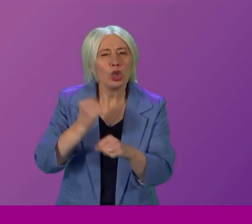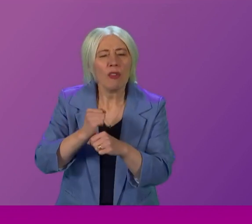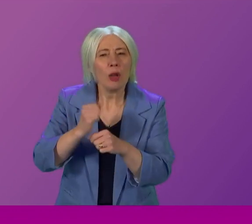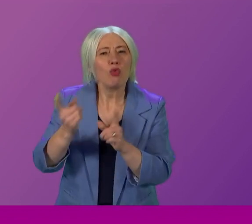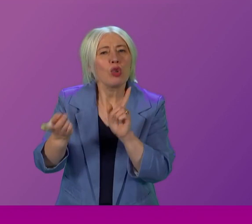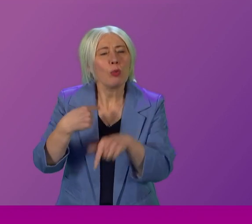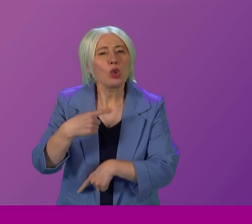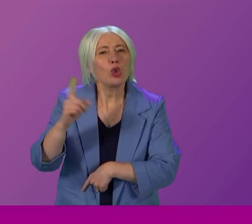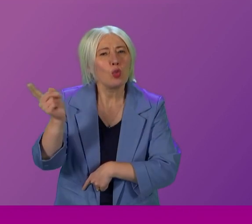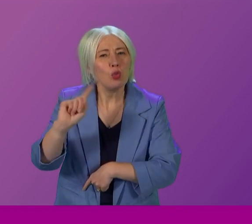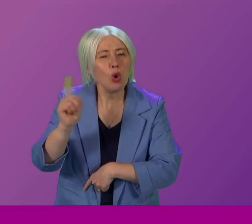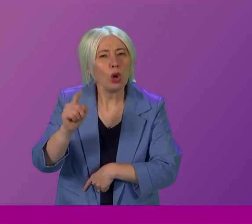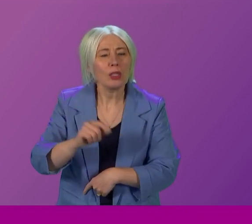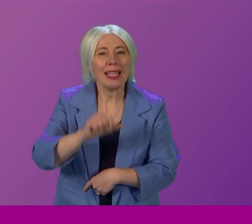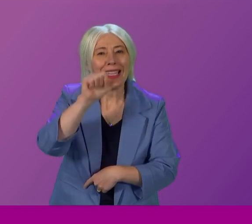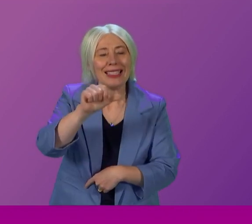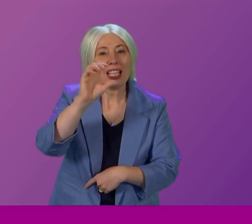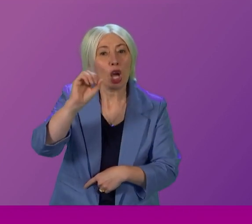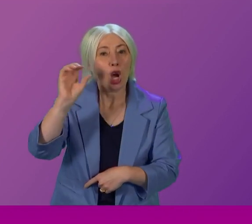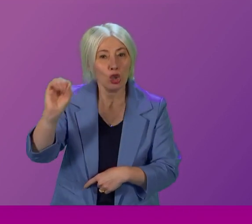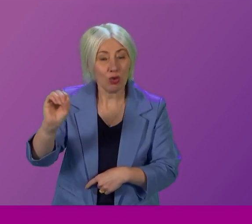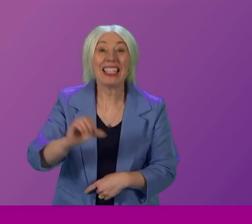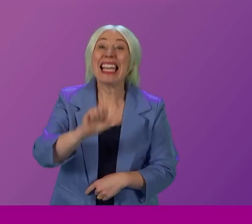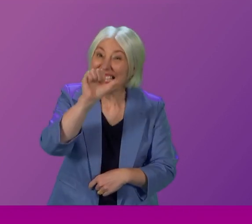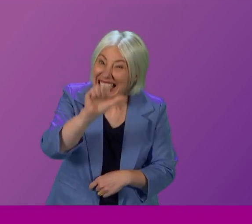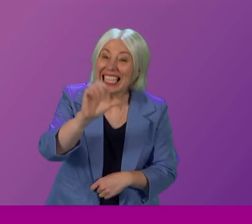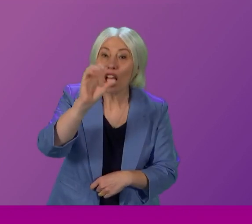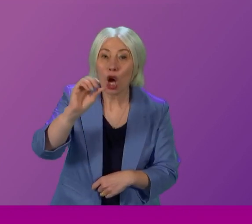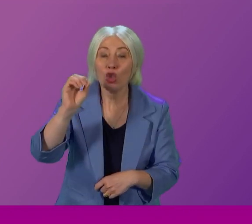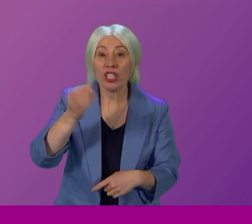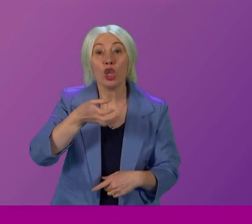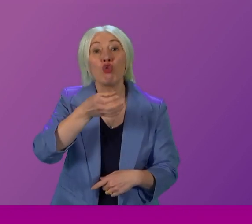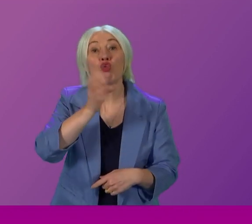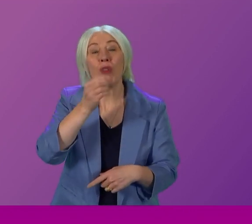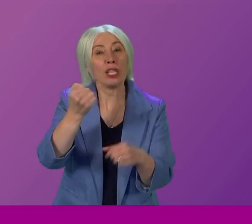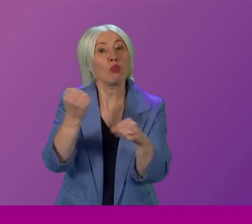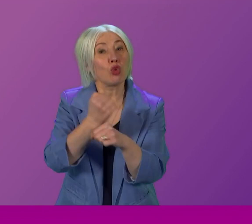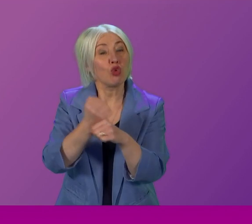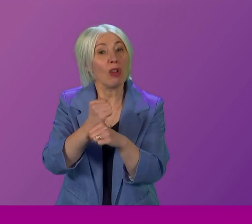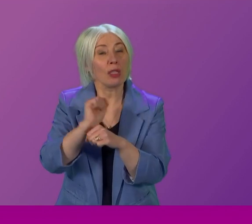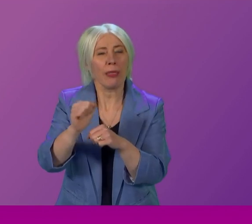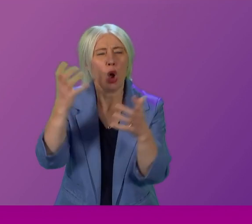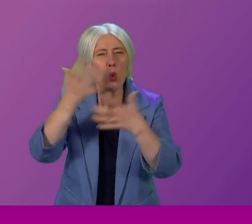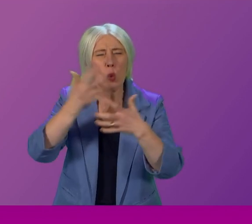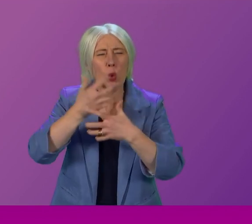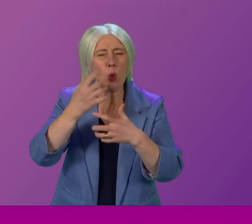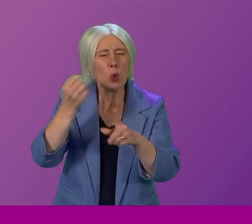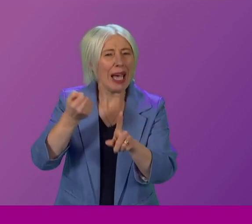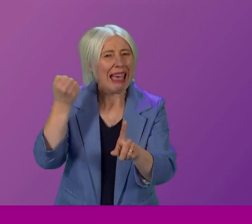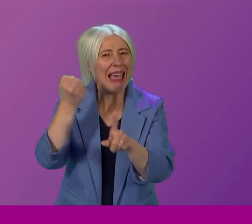reports that 600 drinks producers are concerned about the impact on their